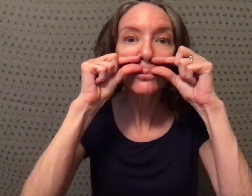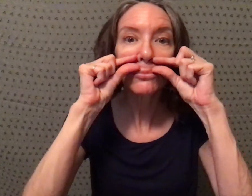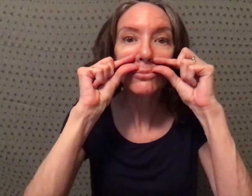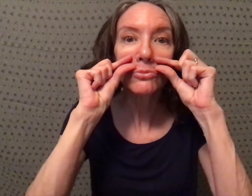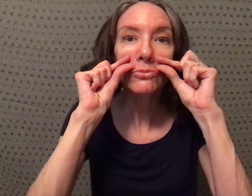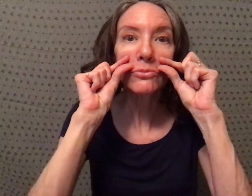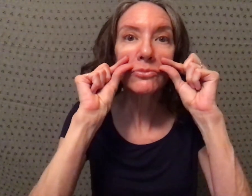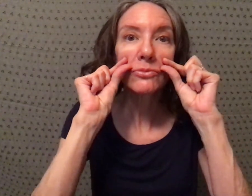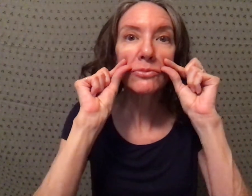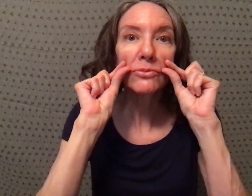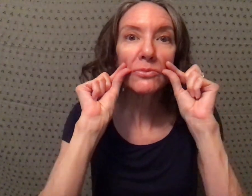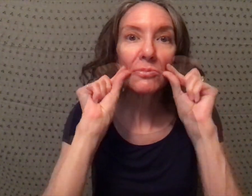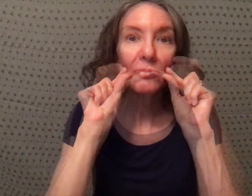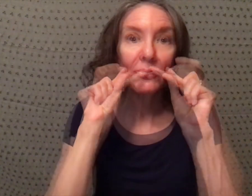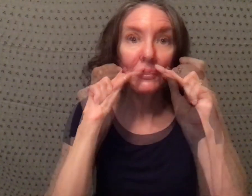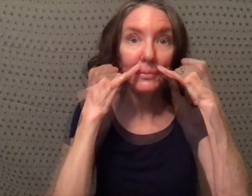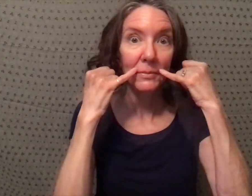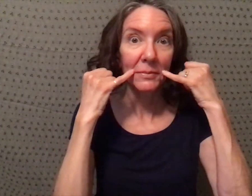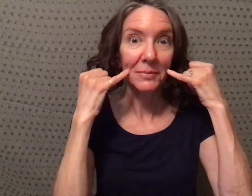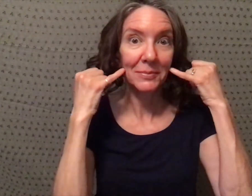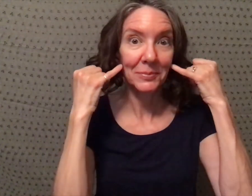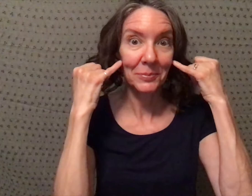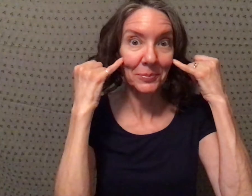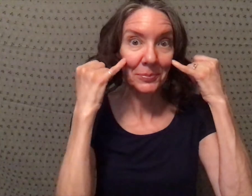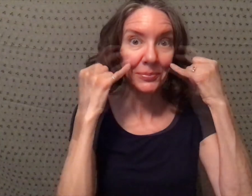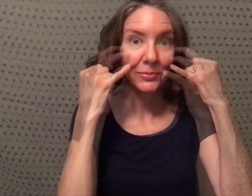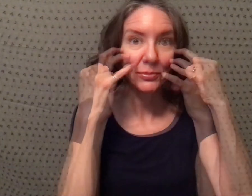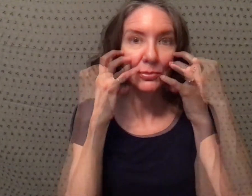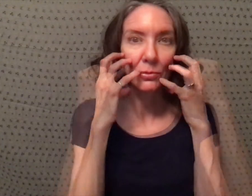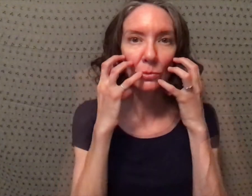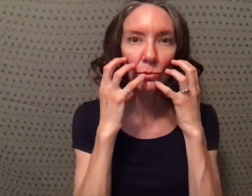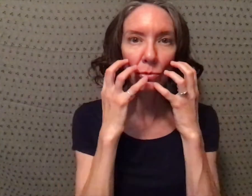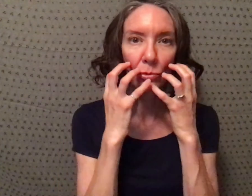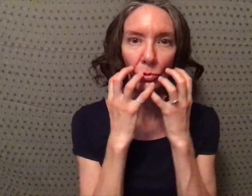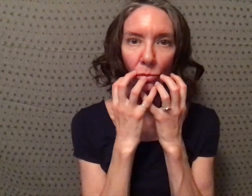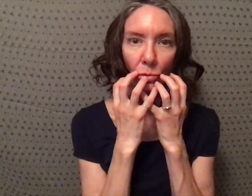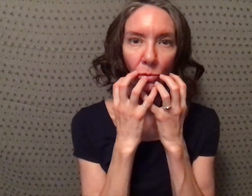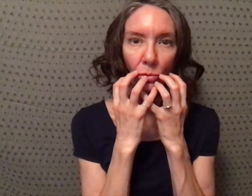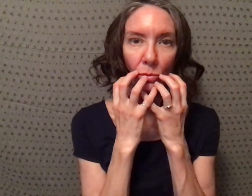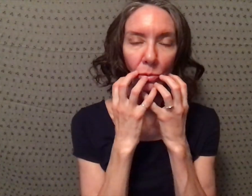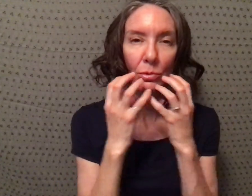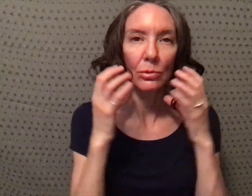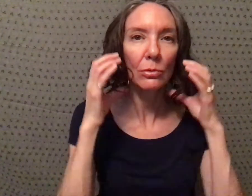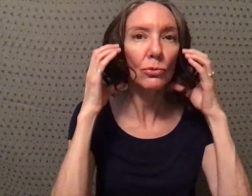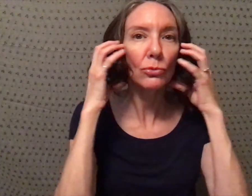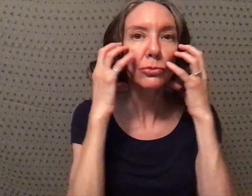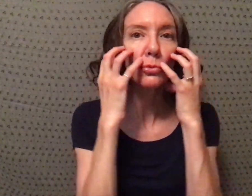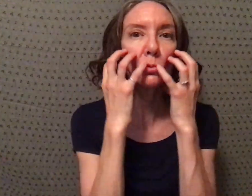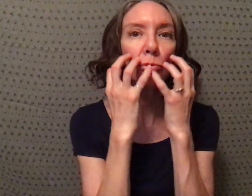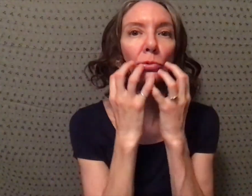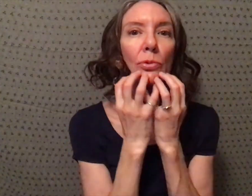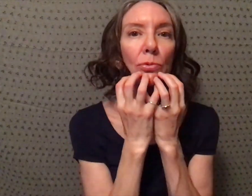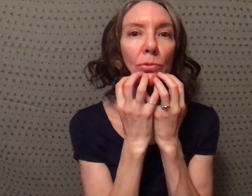a mustache, even the type of mustache, a beard, the extent or thickness